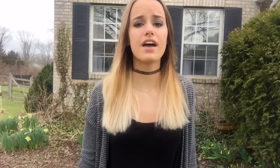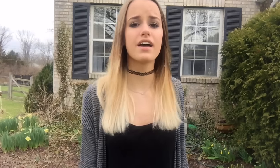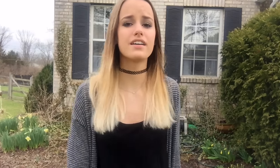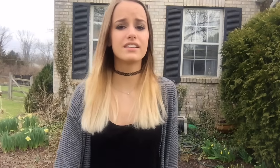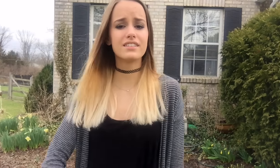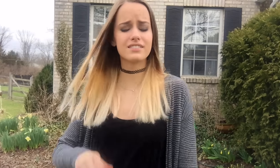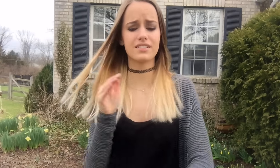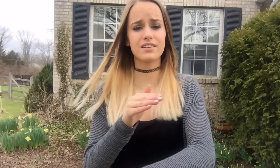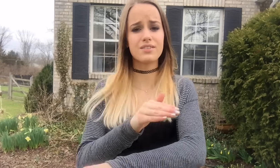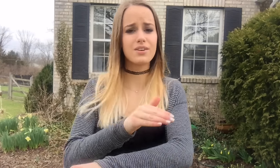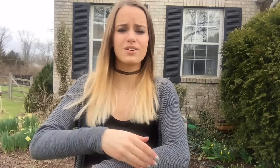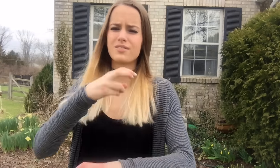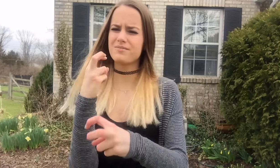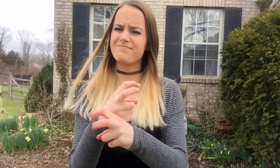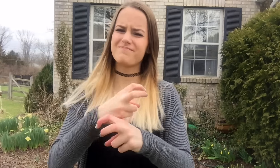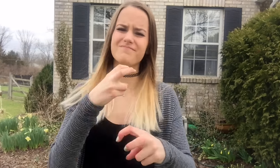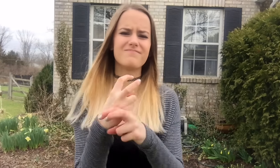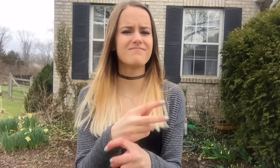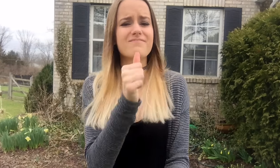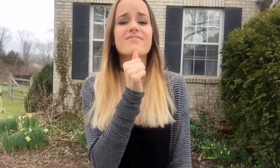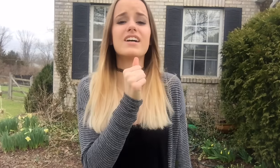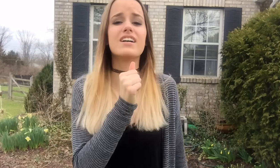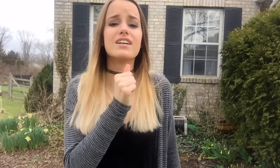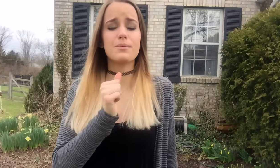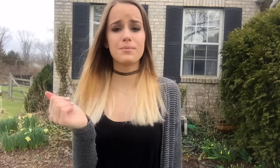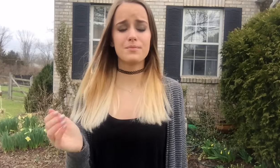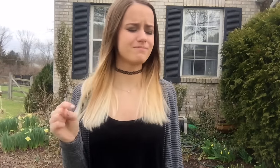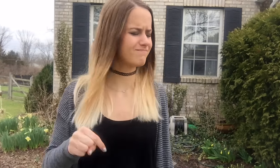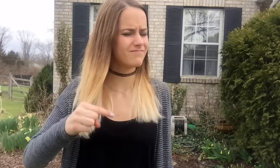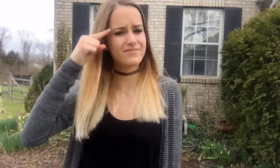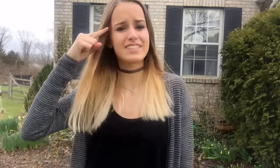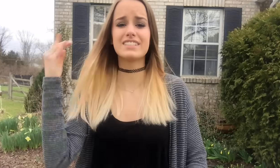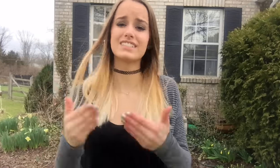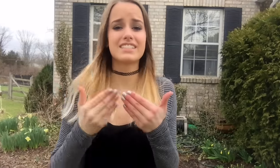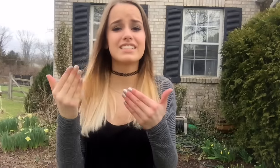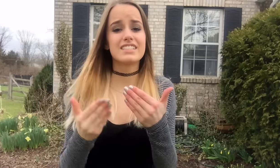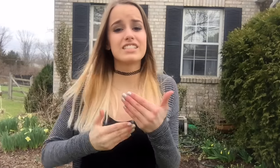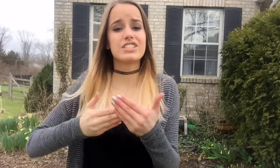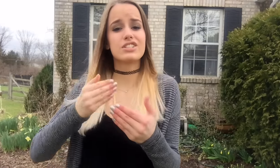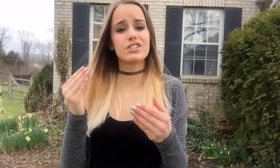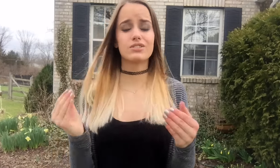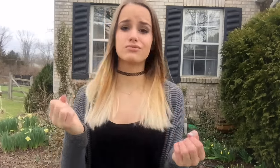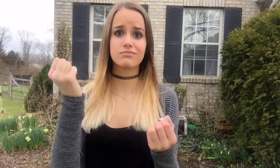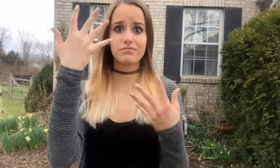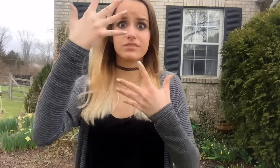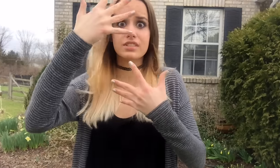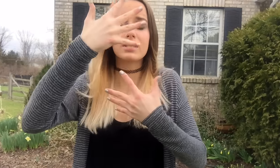These nights get awfully hard to bear This mind gets easier to scare